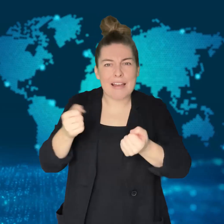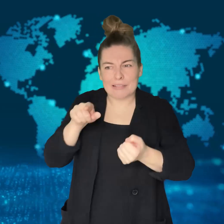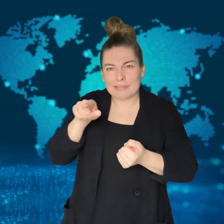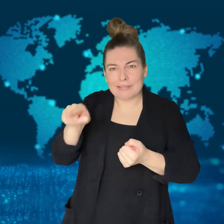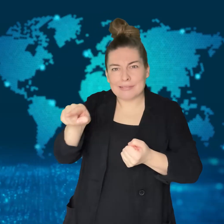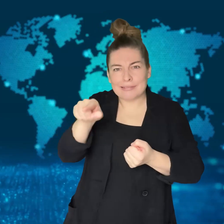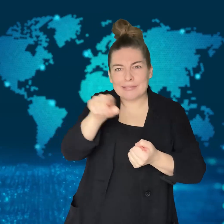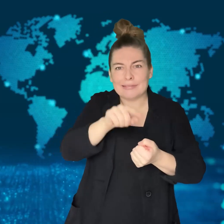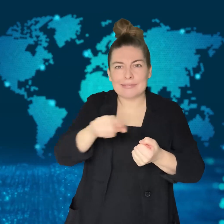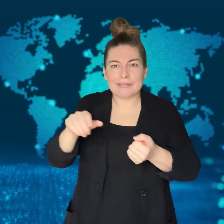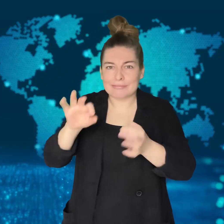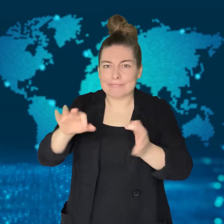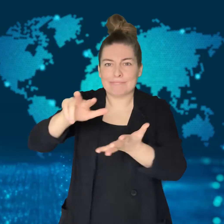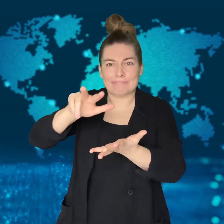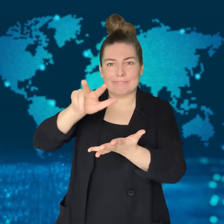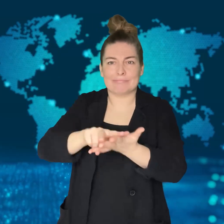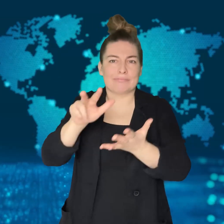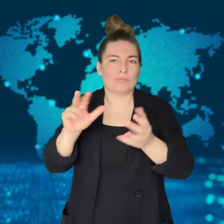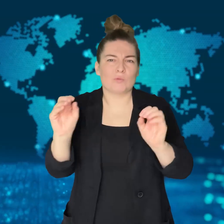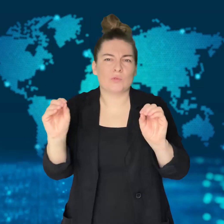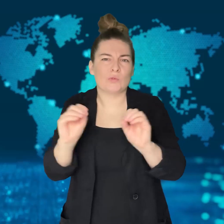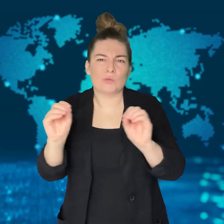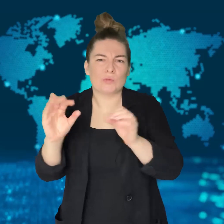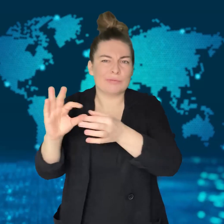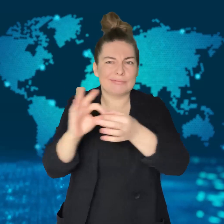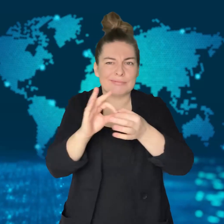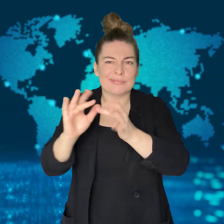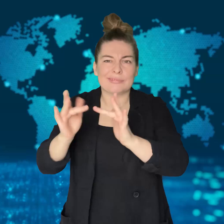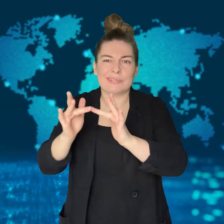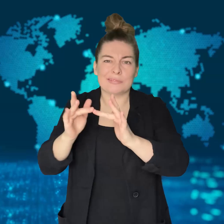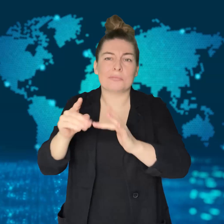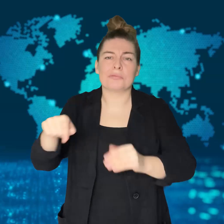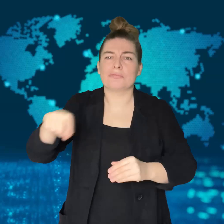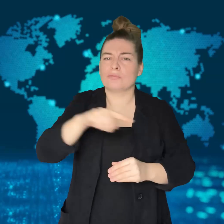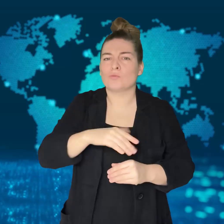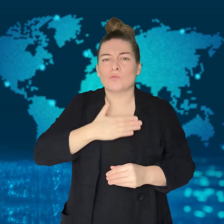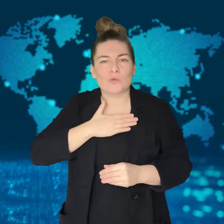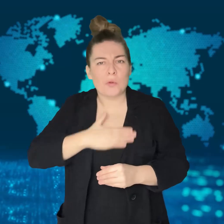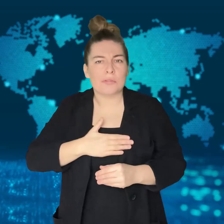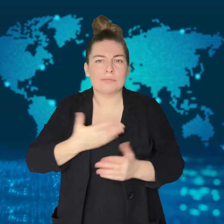is being investigated as police examine her online activity.